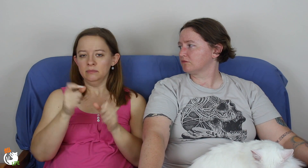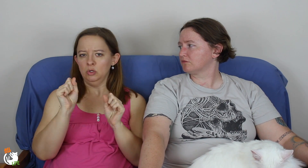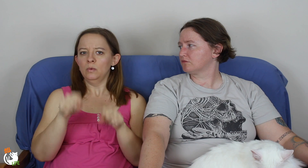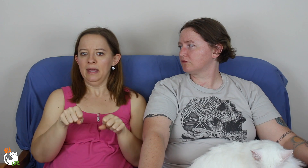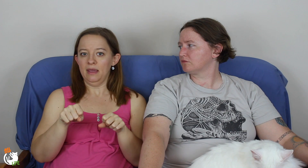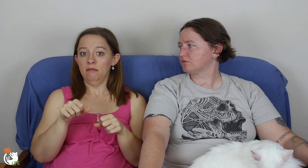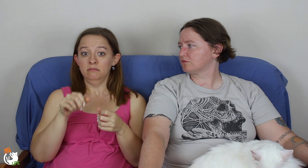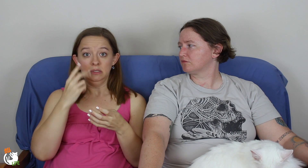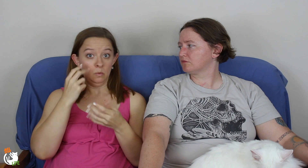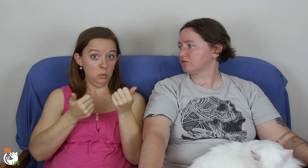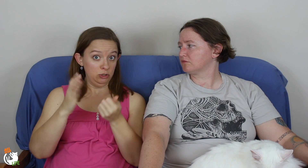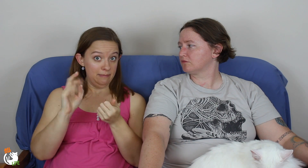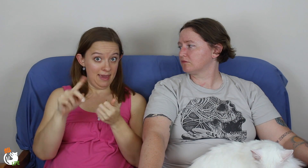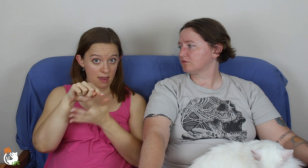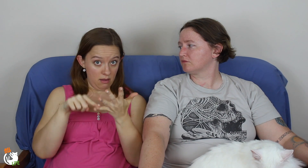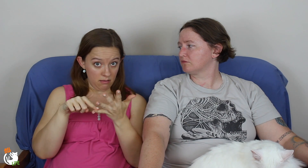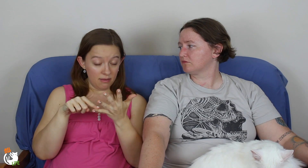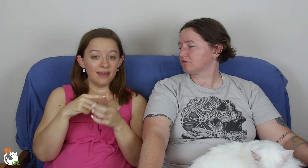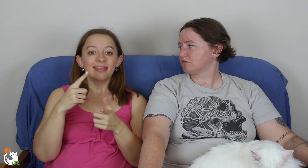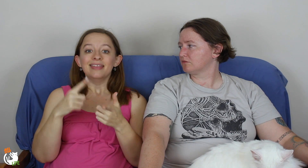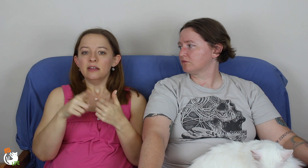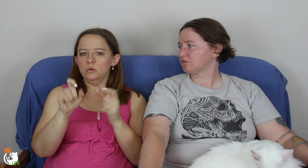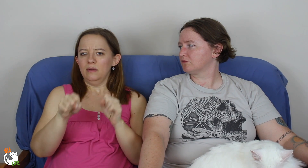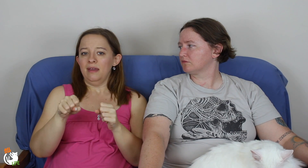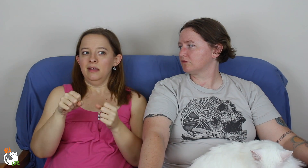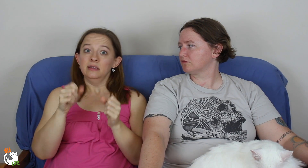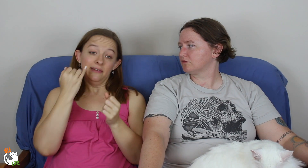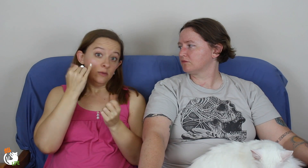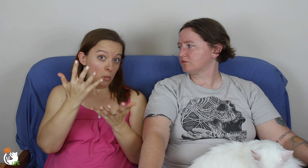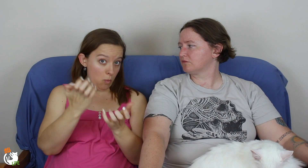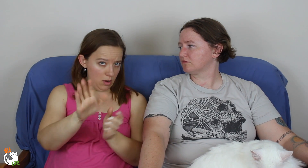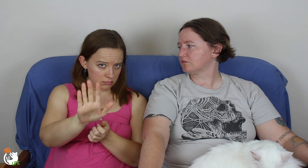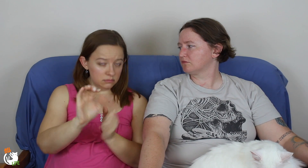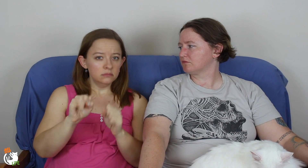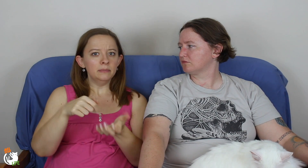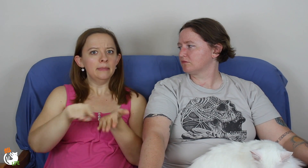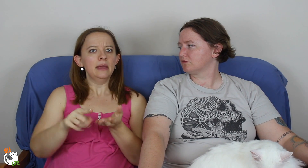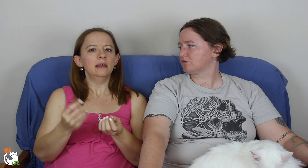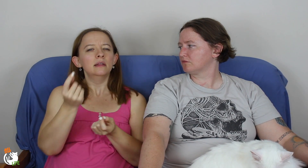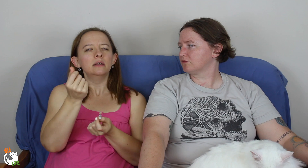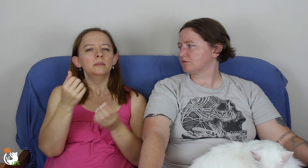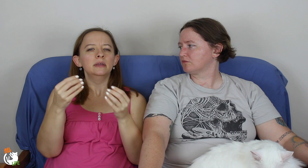you can see which sperm banks they're from. Then if you want to, if you want to,